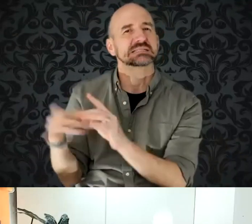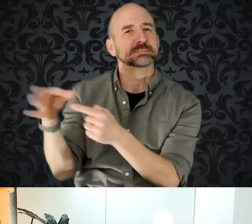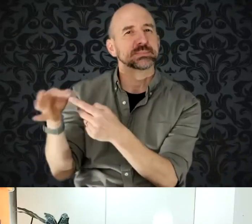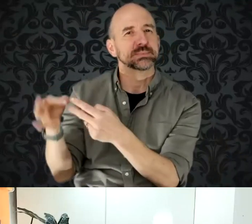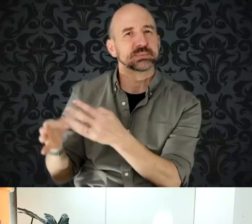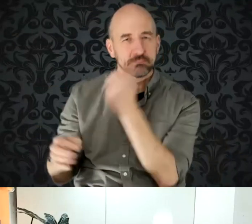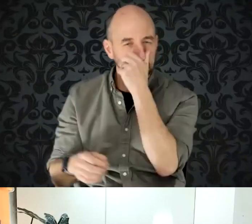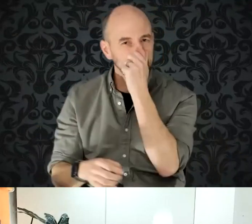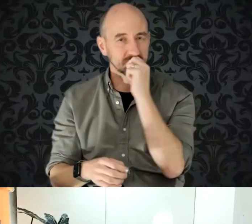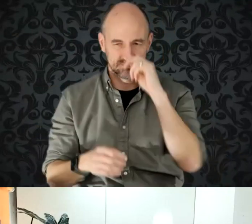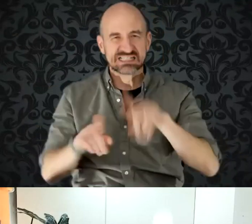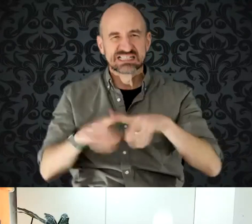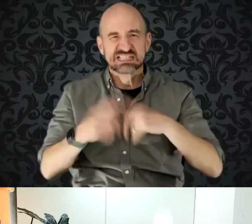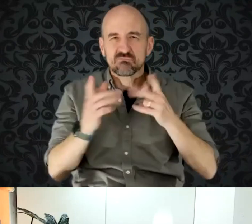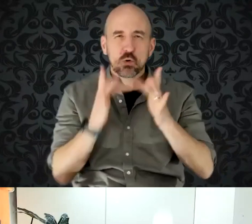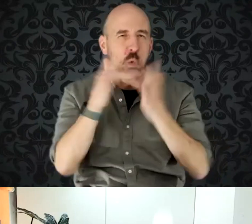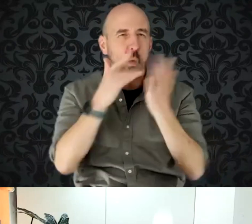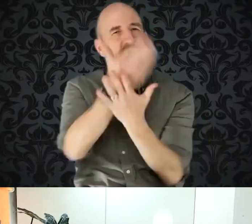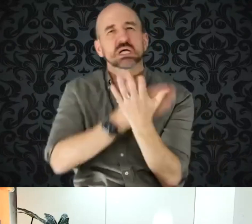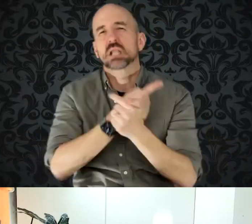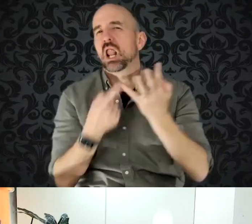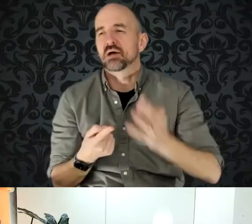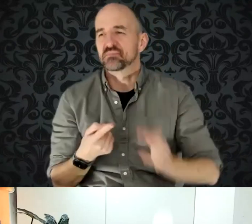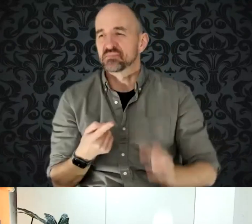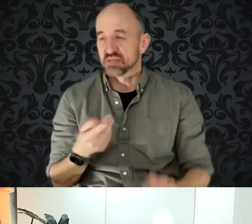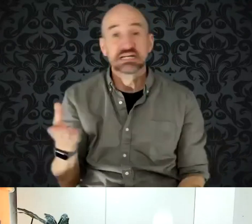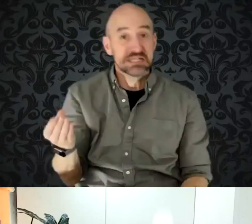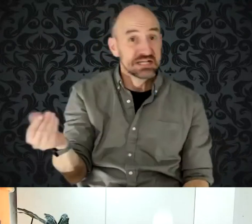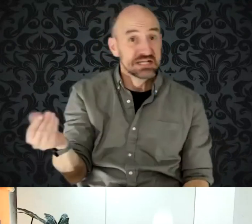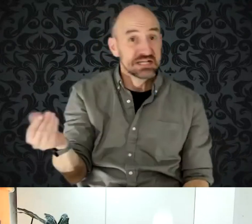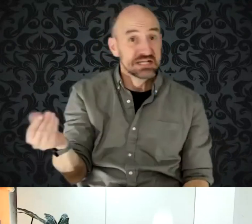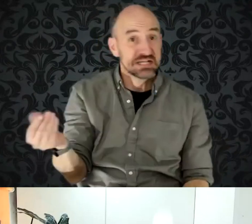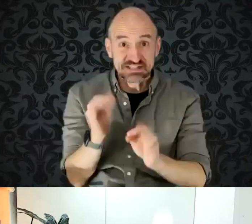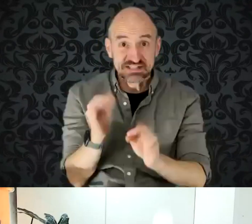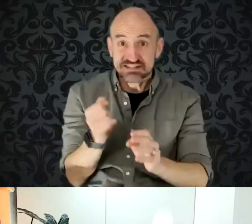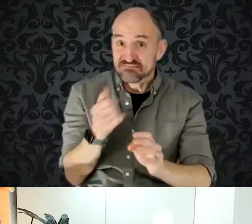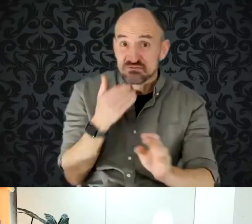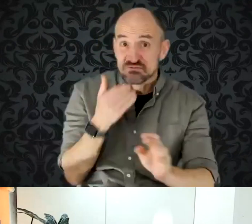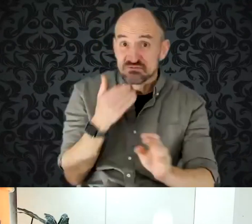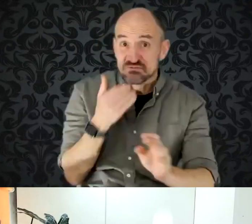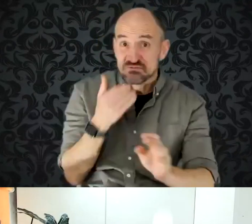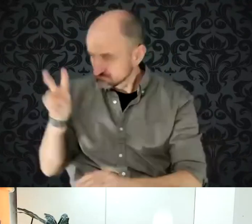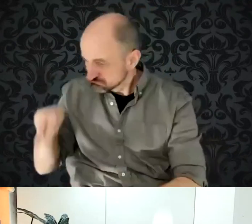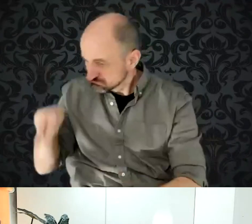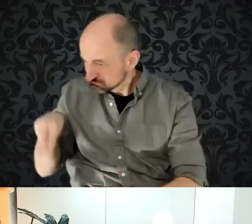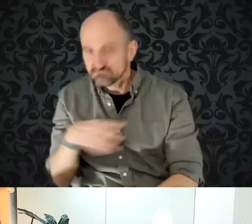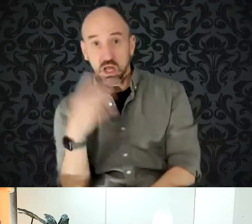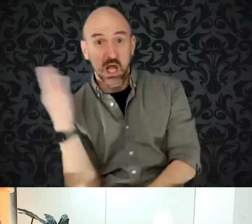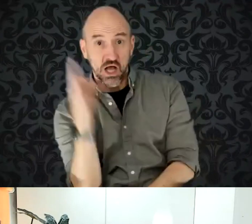ideas and thoughts. If I invite back our other guest speakers today, just to first of all of our thanks to